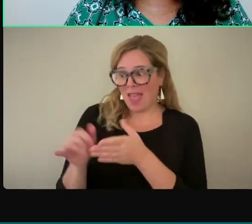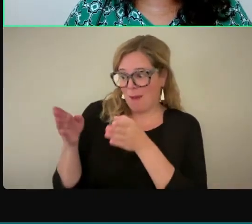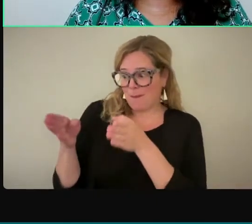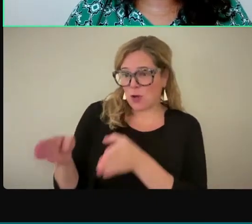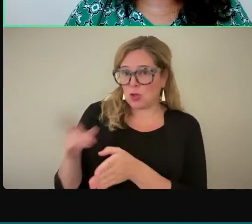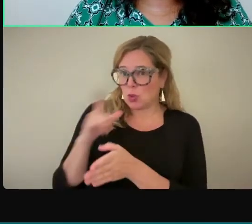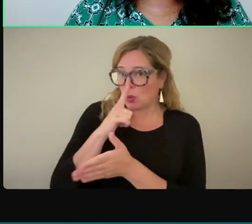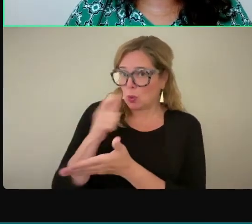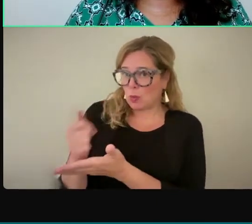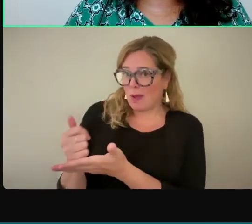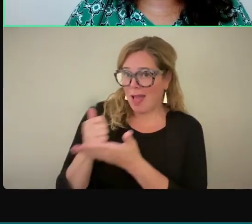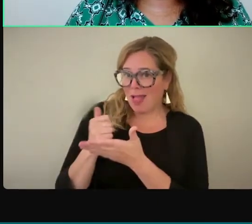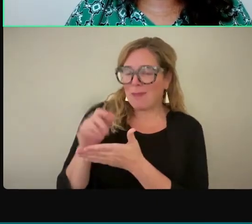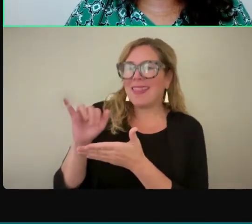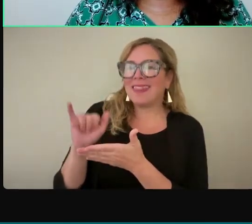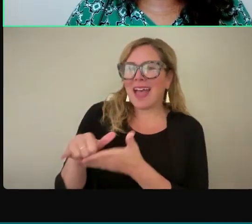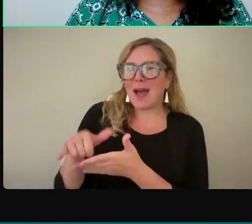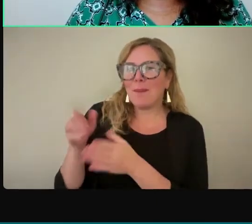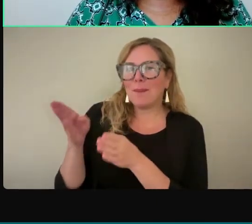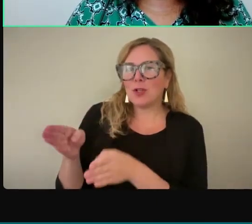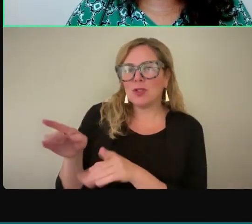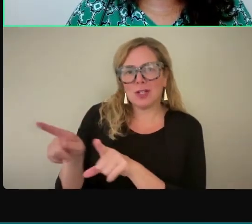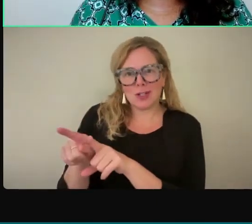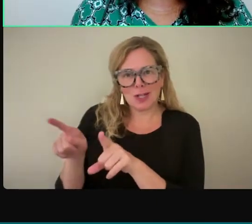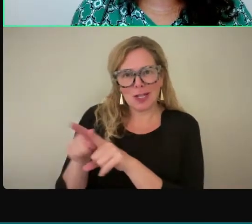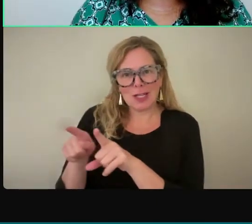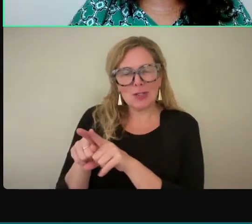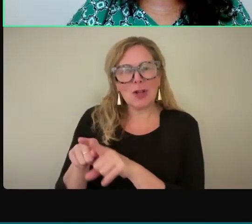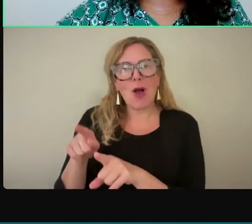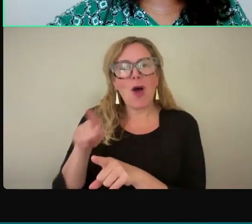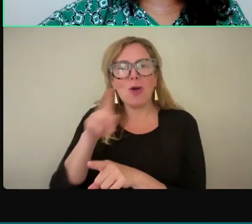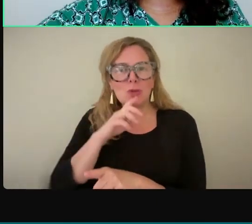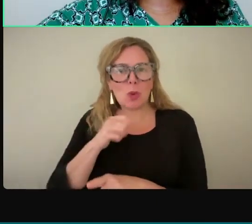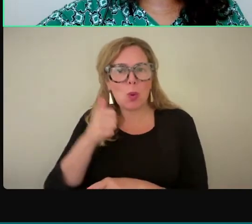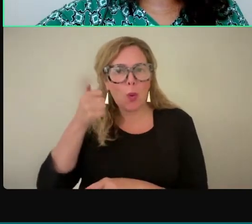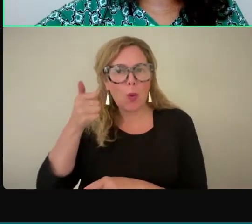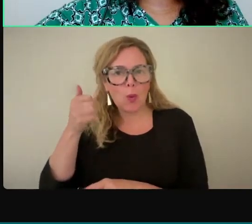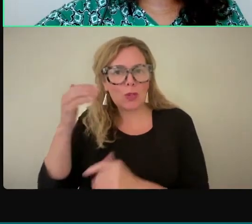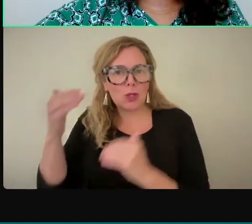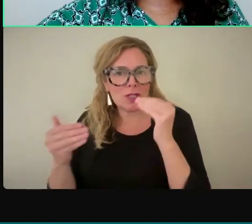It's important to realize that there are many stereotypes about older adults, about how they're